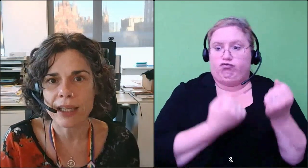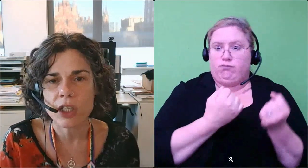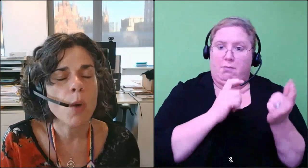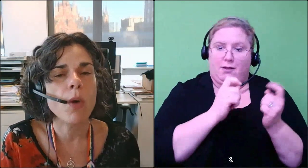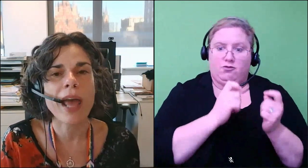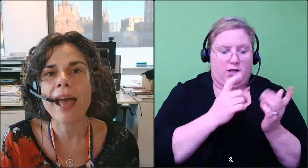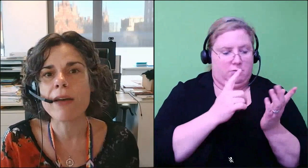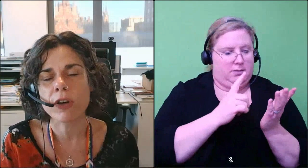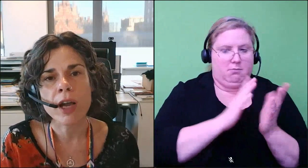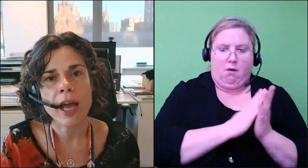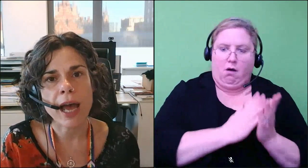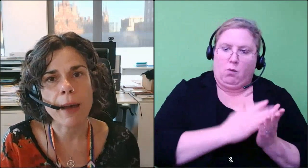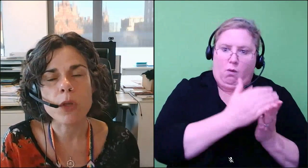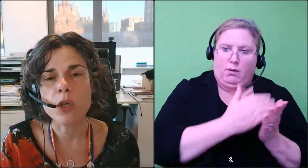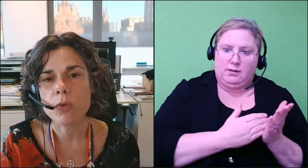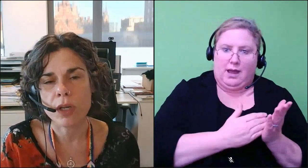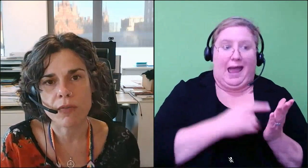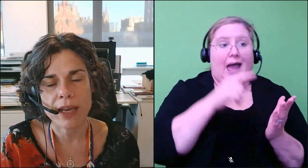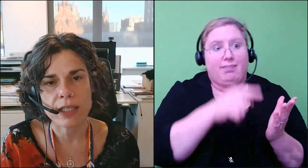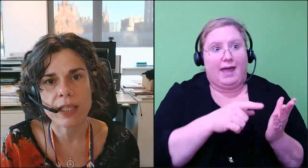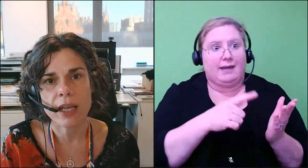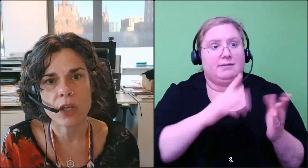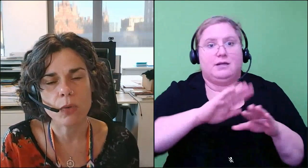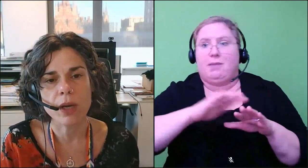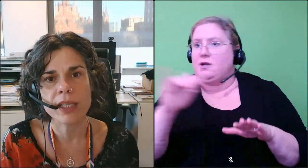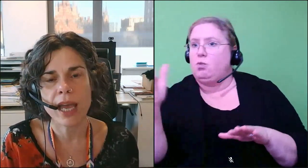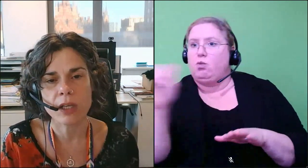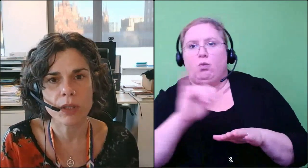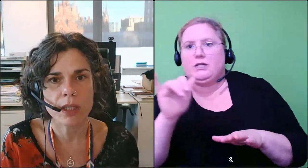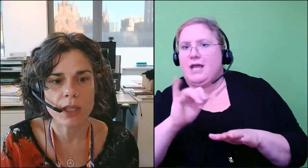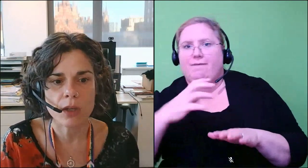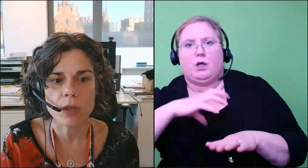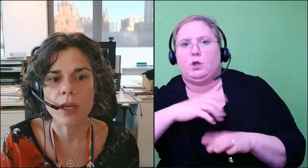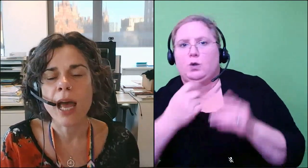get whatever union event that you attend within the union.